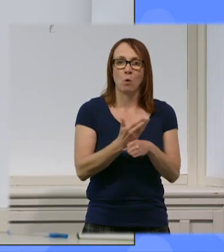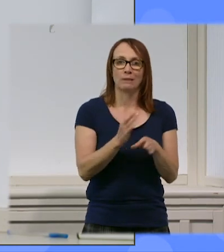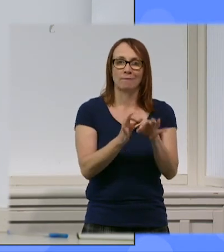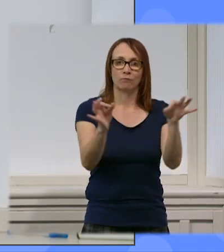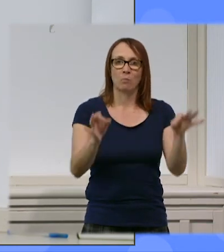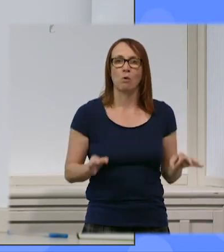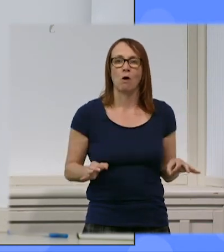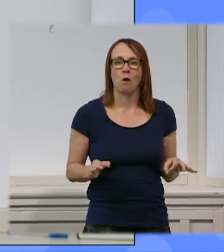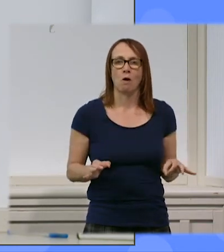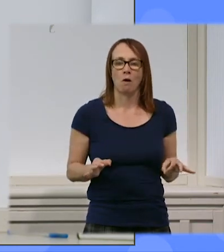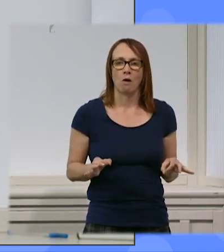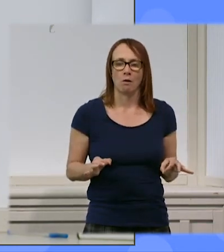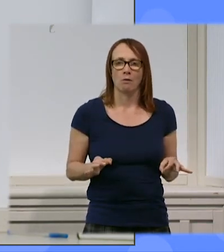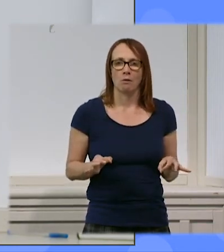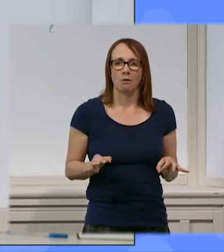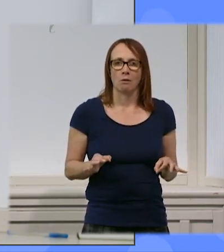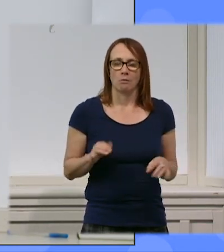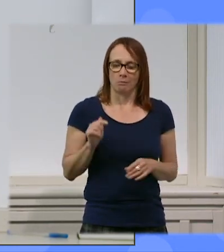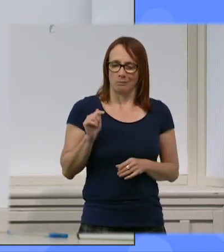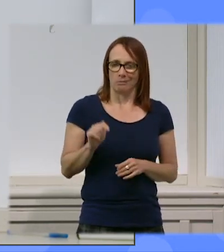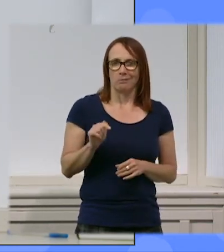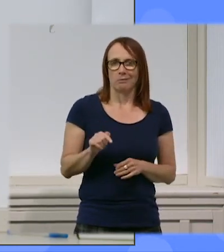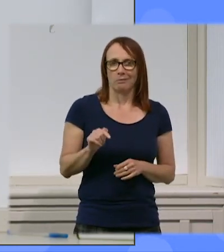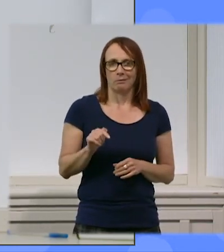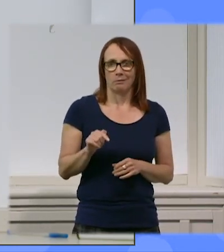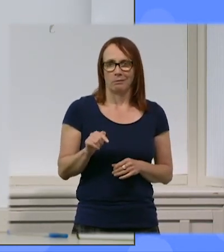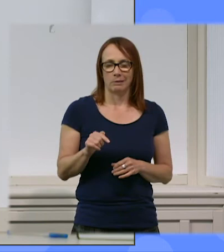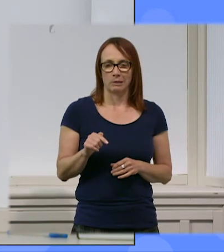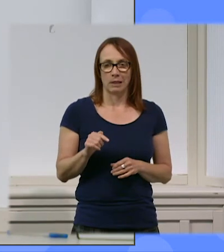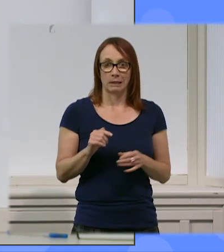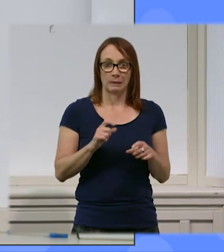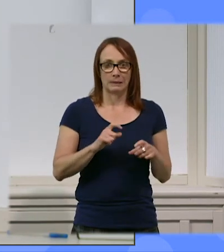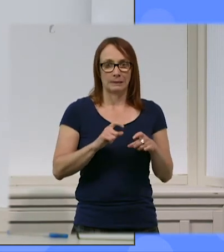the national performance framework has placed the SDGs sorry far too many three